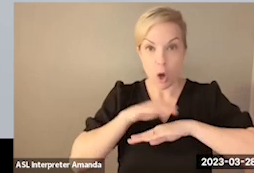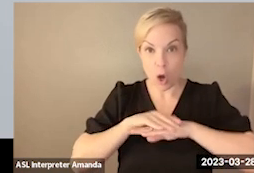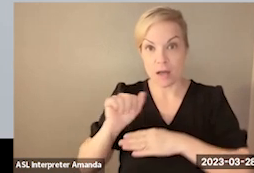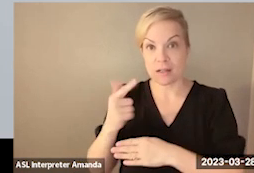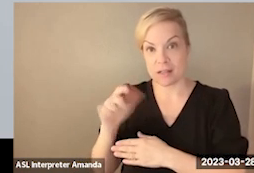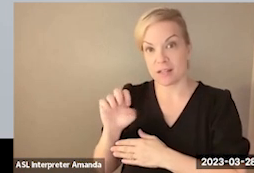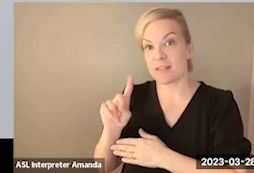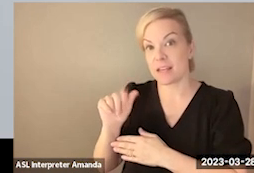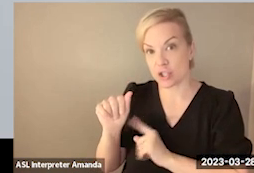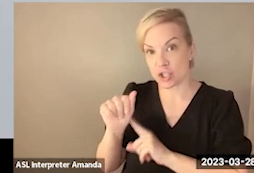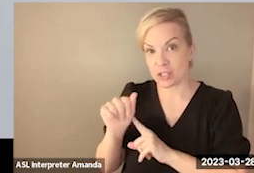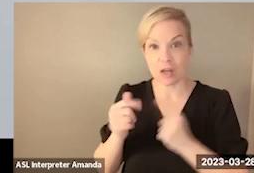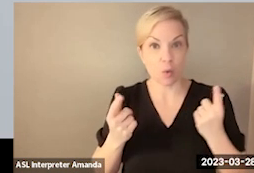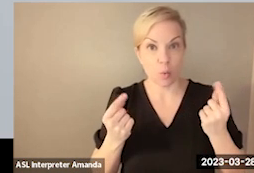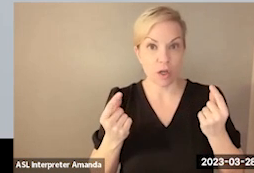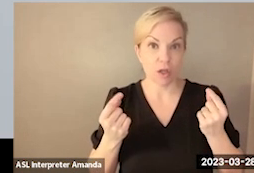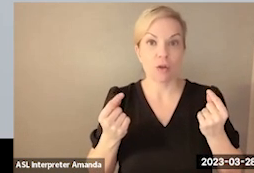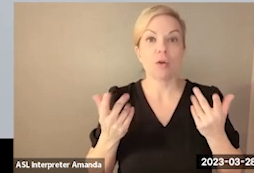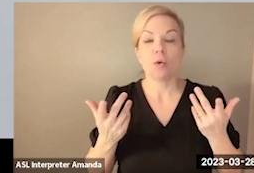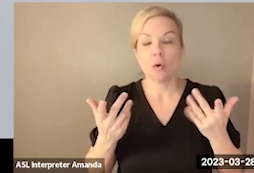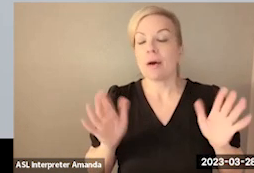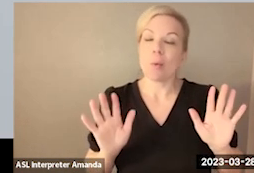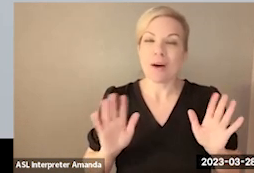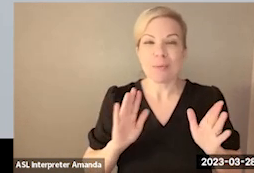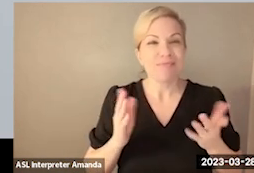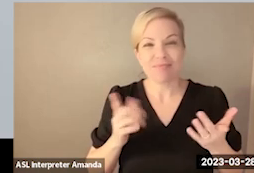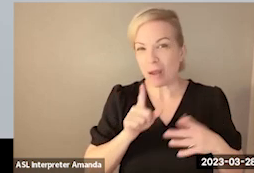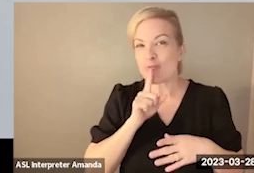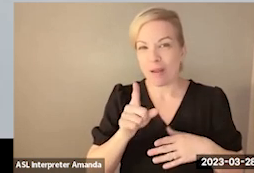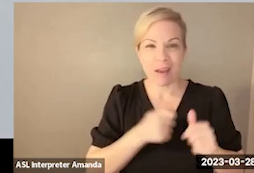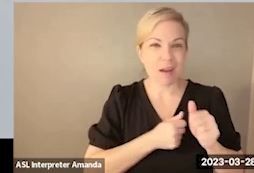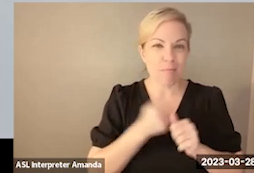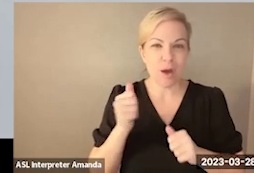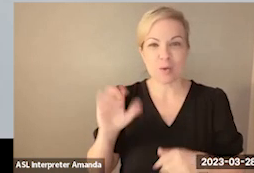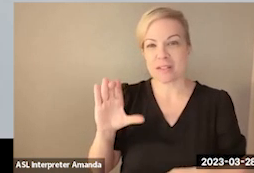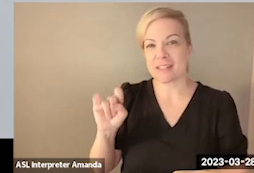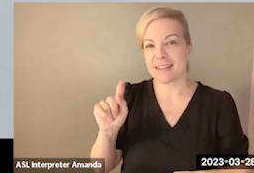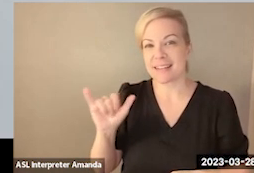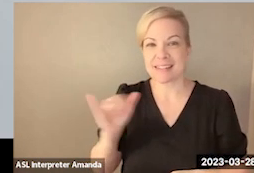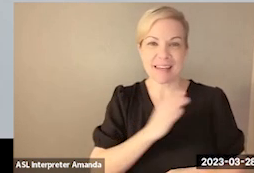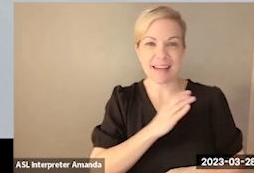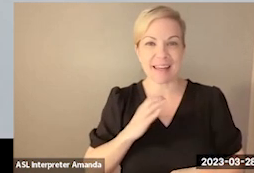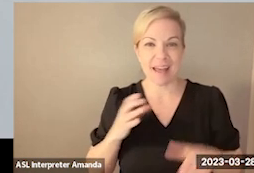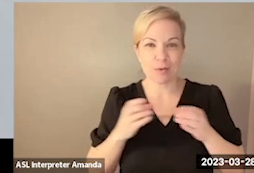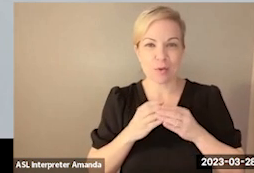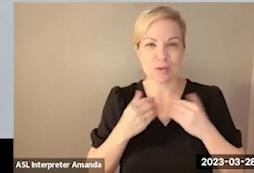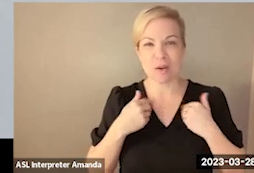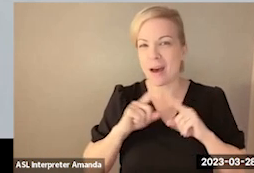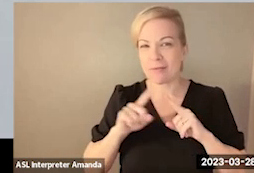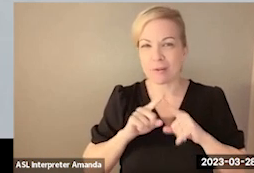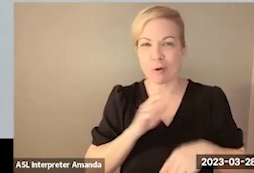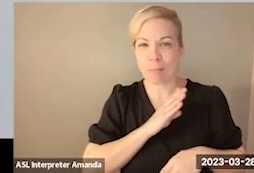Debbie Stine, Science & Technology Policy Academy: then almost all city councils, you know, will ha and planning commissions, or whatever you know. There's usually several different boards. So for depending on what you're interested in.